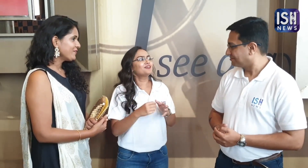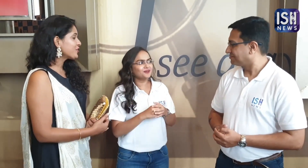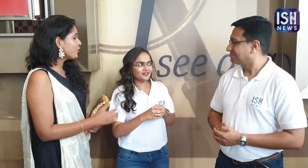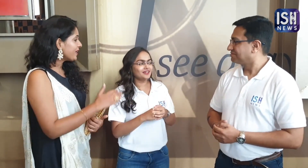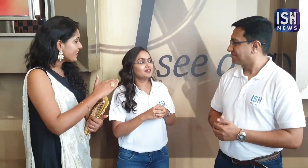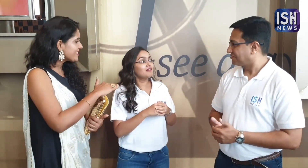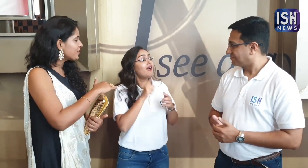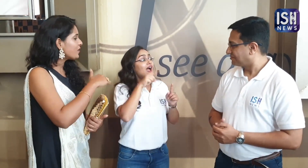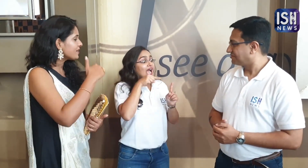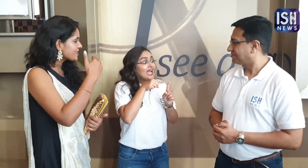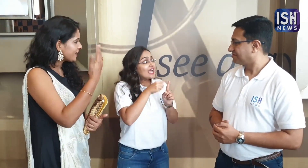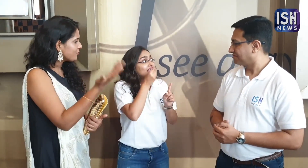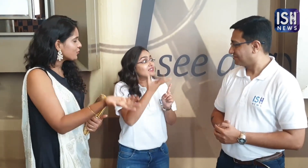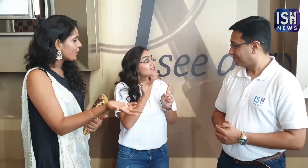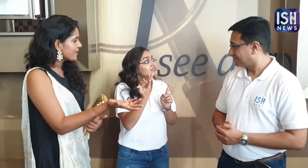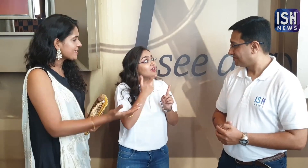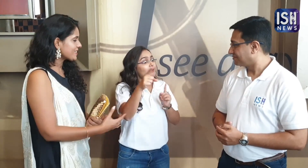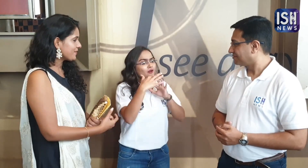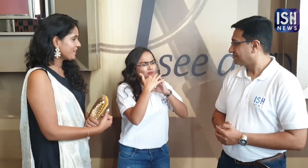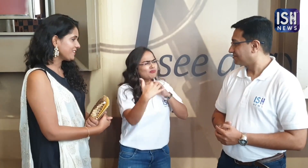Which would be easy for the audience to understand as well.